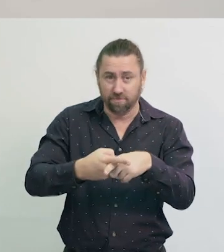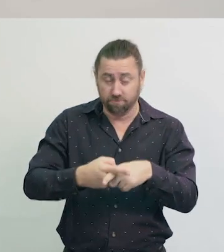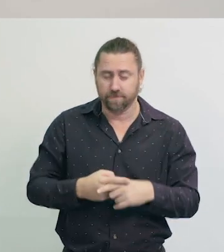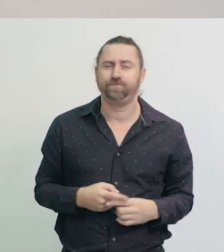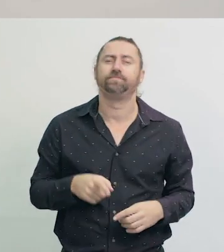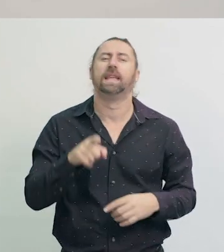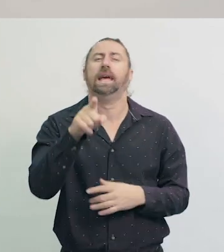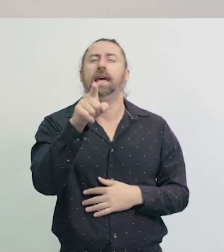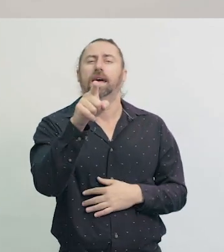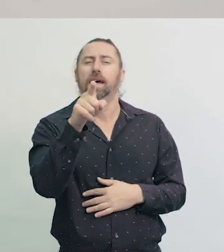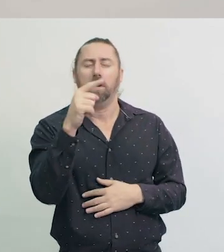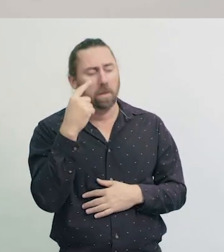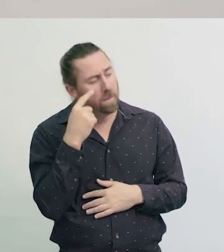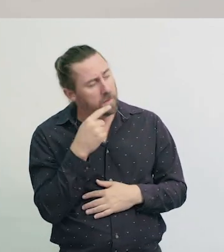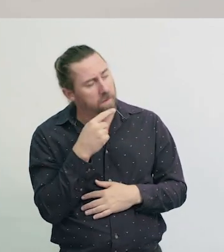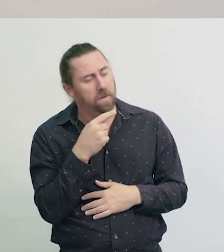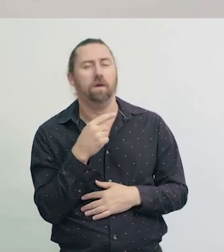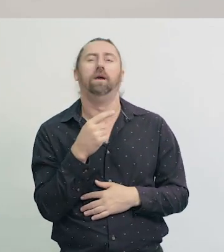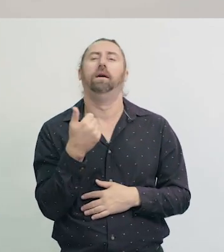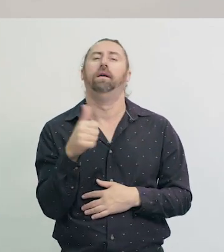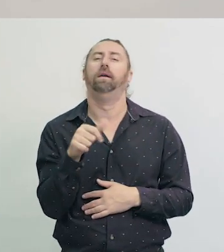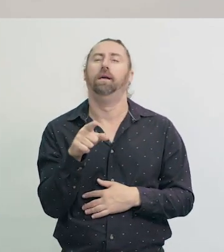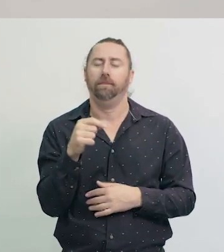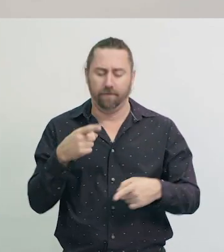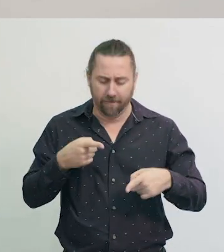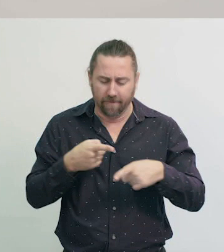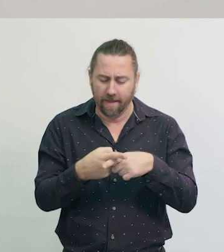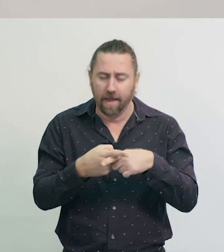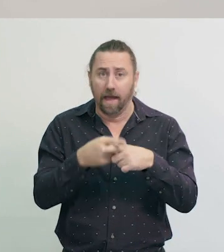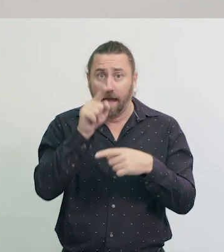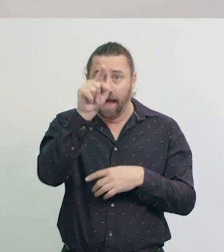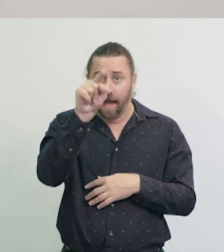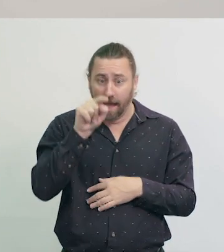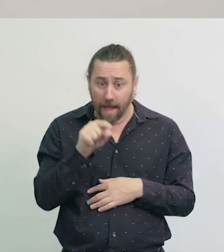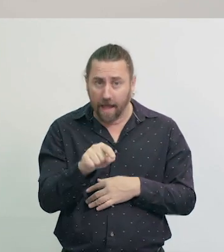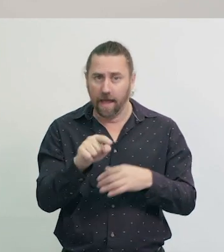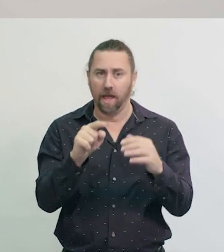Notice the two intersecting lines create two pairs of vertically opposite angles.